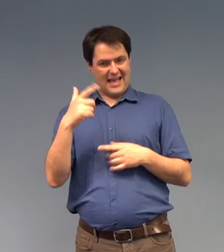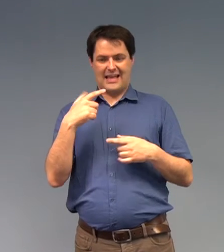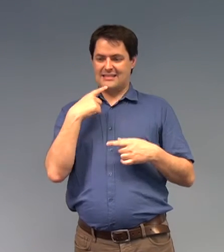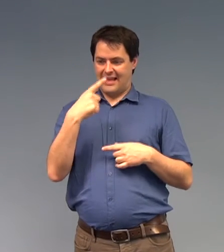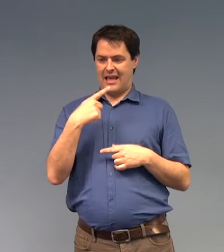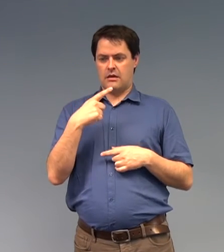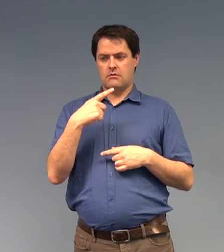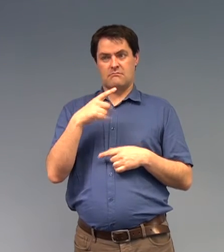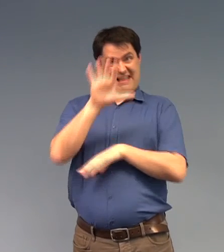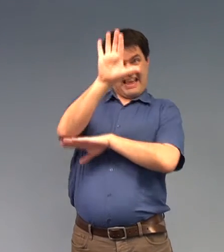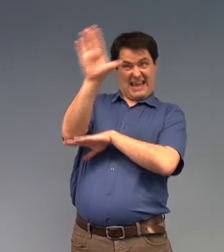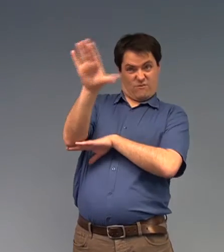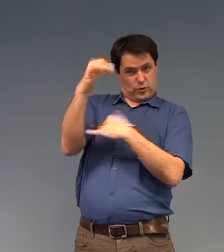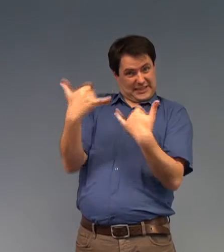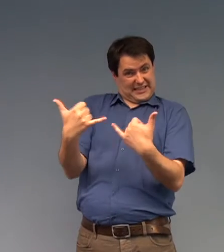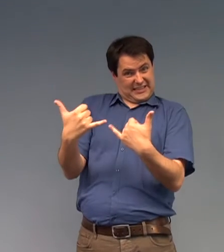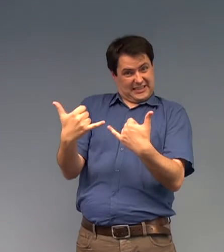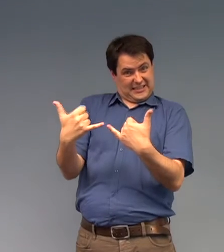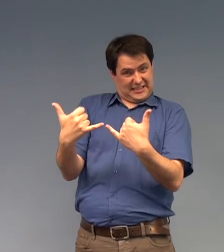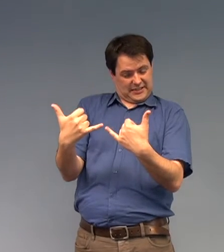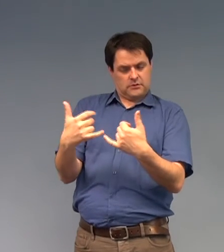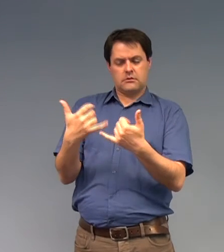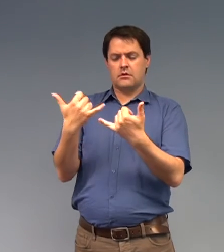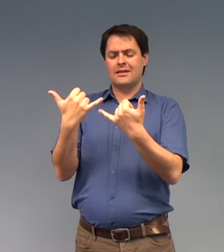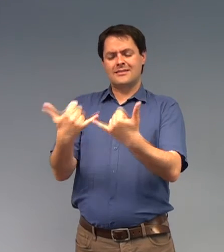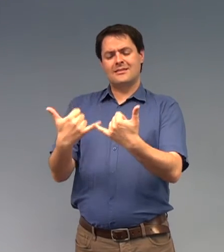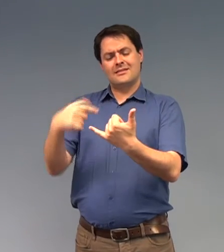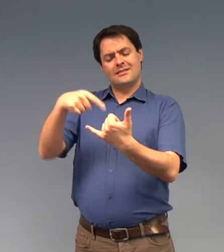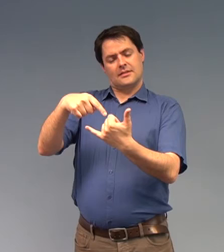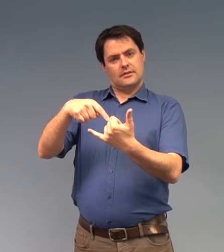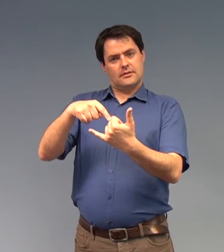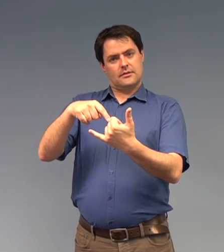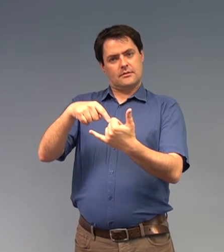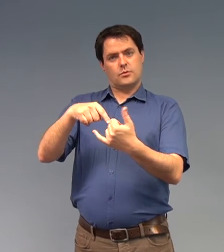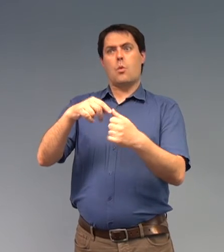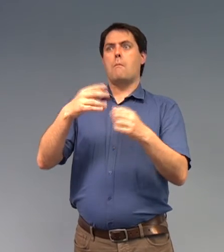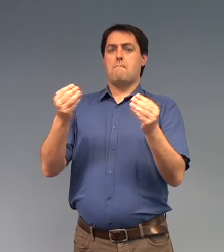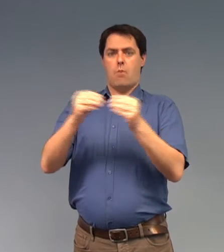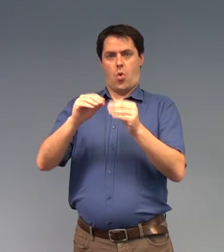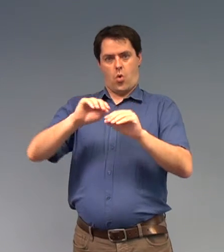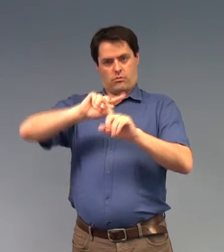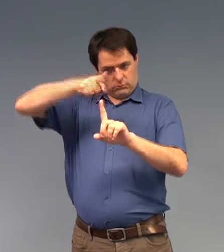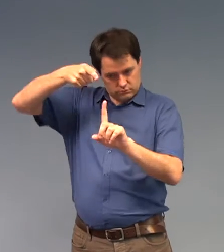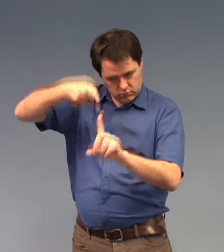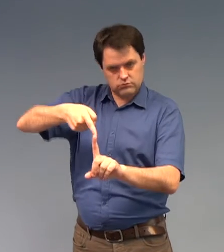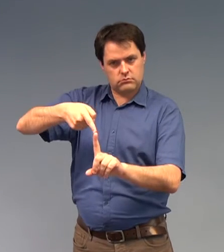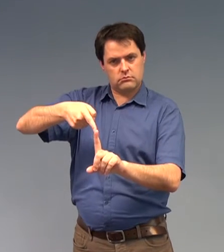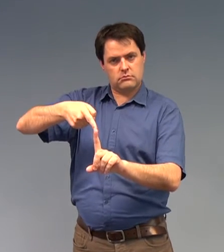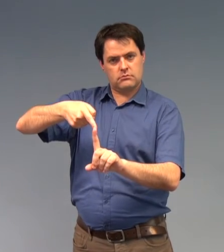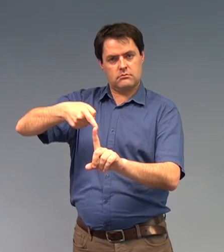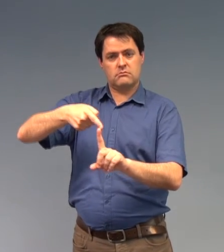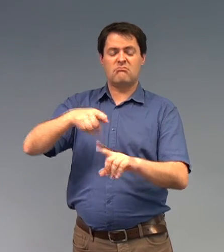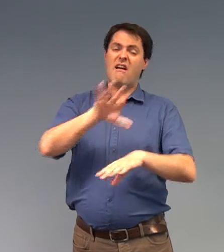Within the script, we saw that the English script said, "This afternoon"